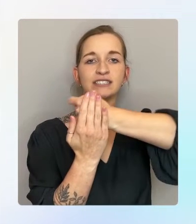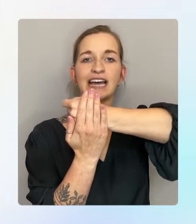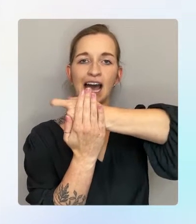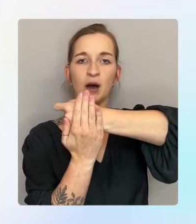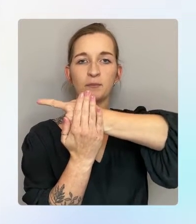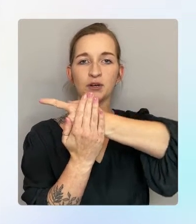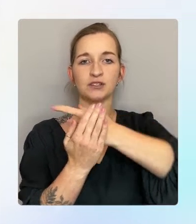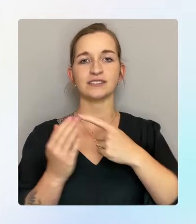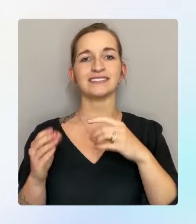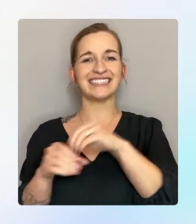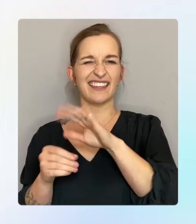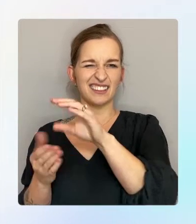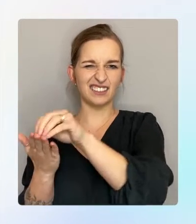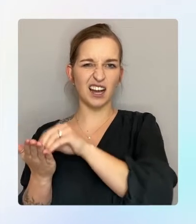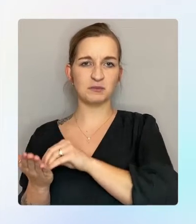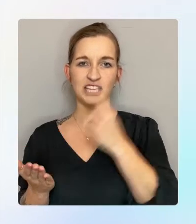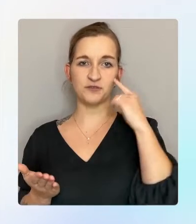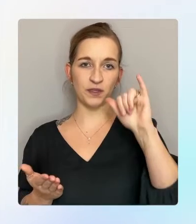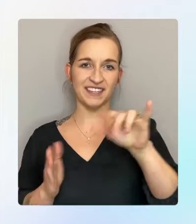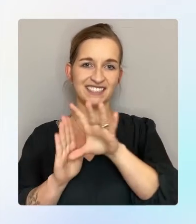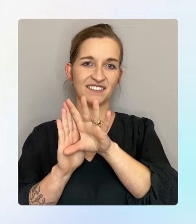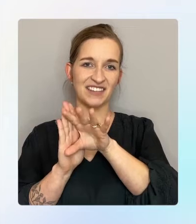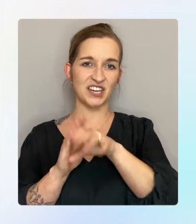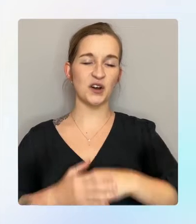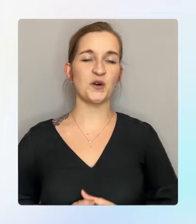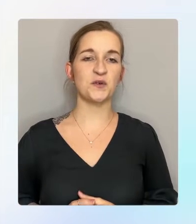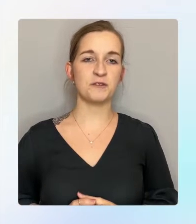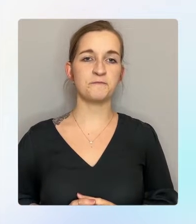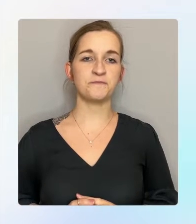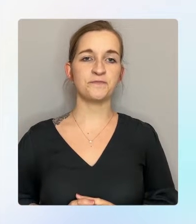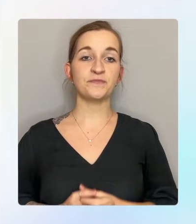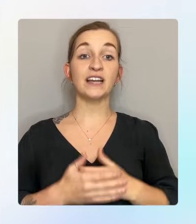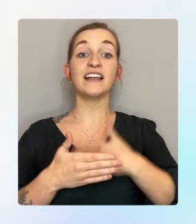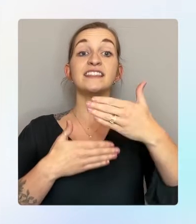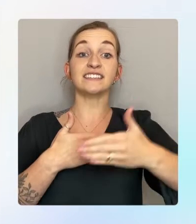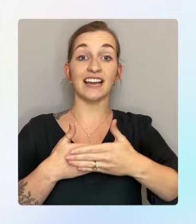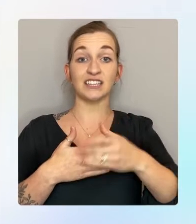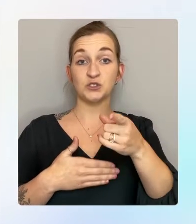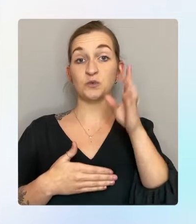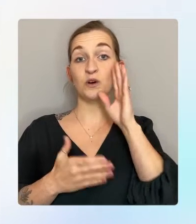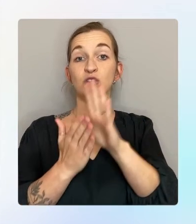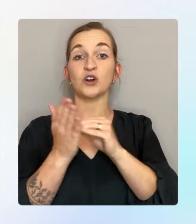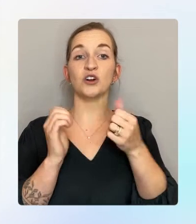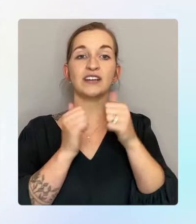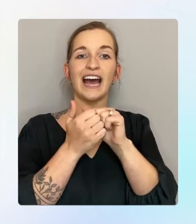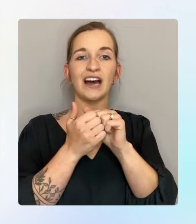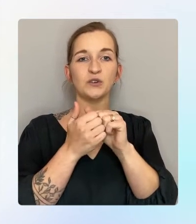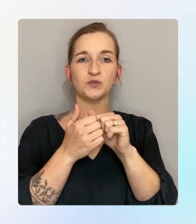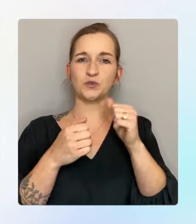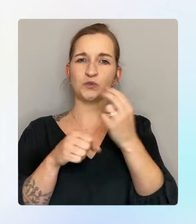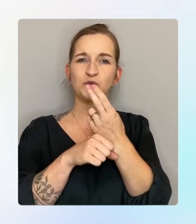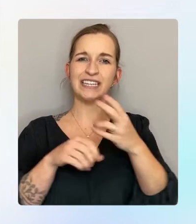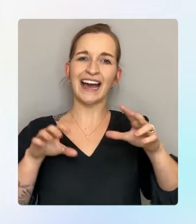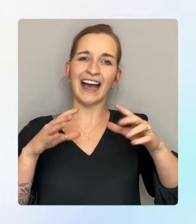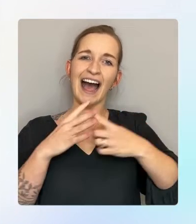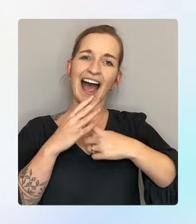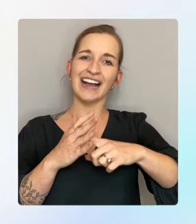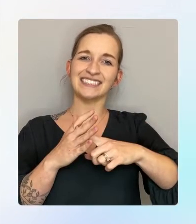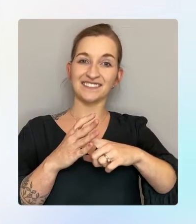In the next section, you'll learn how to use the Activation set of inputs and outputs. Finally, over in the inspector,